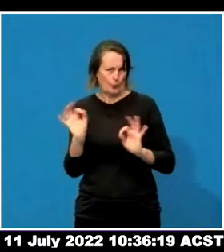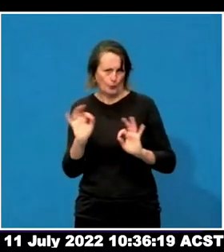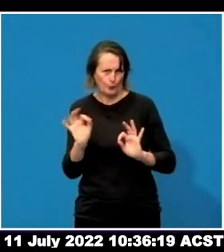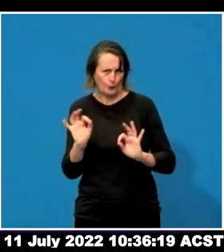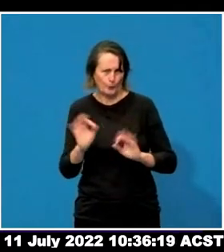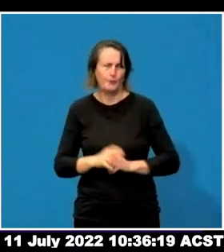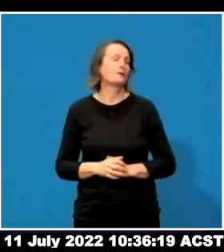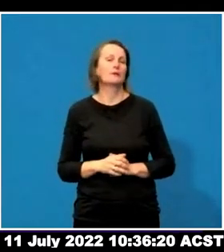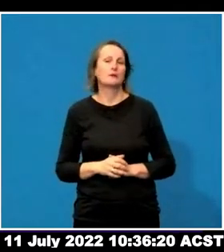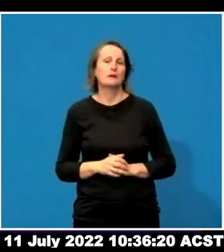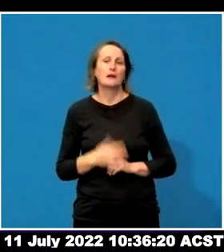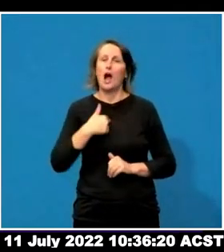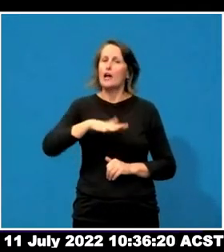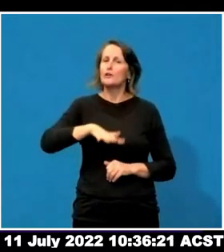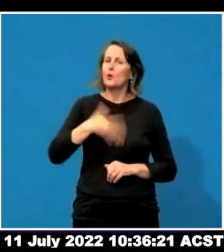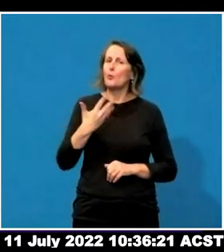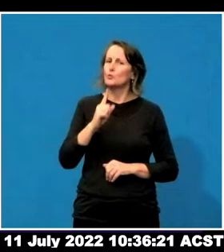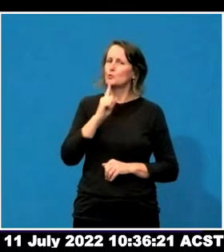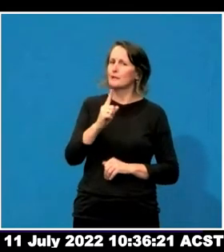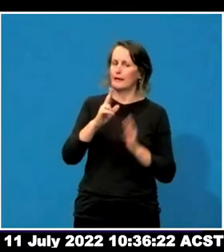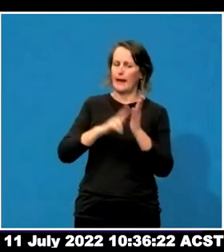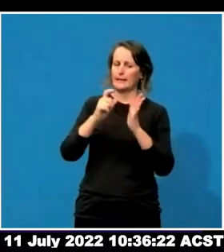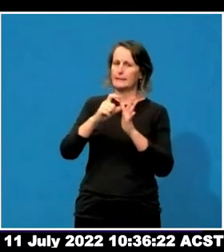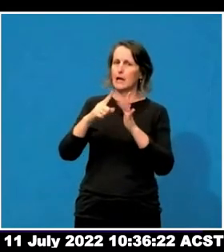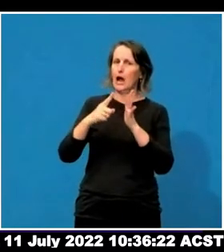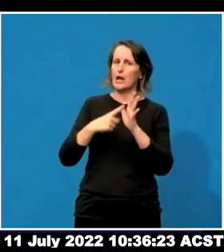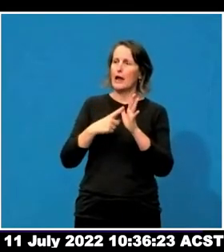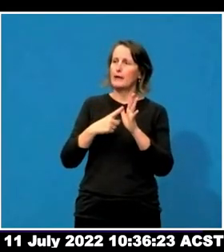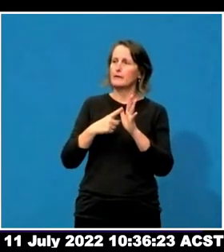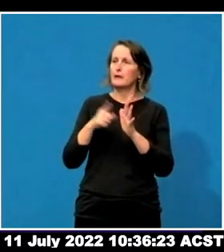nor do I want to create the impression that the NDIA is unwilling to address those